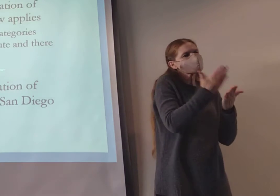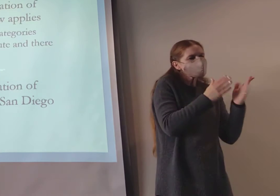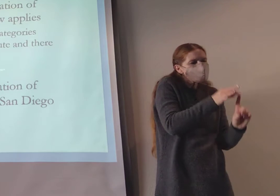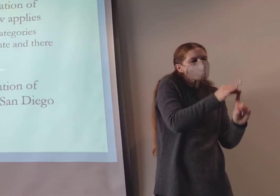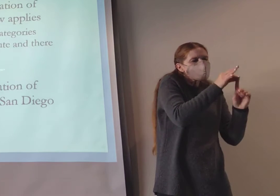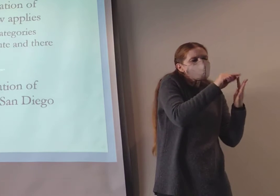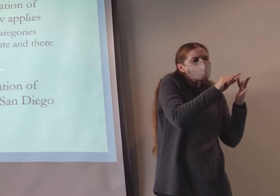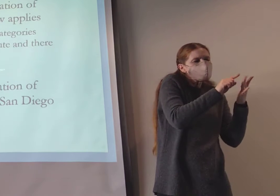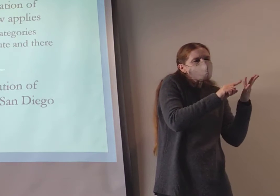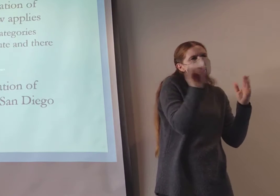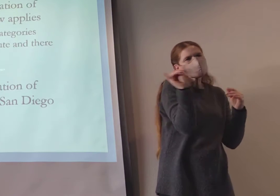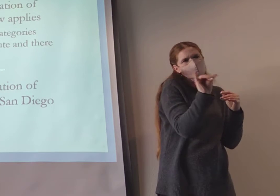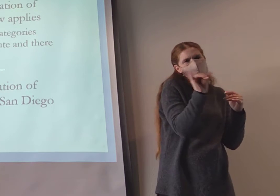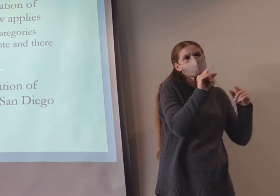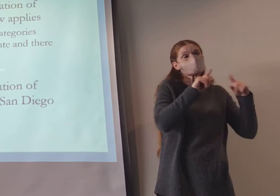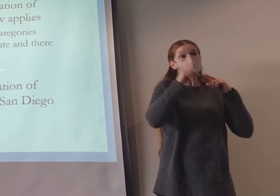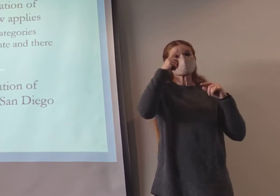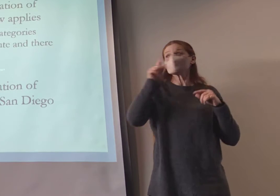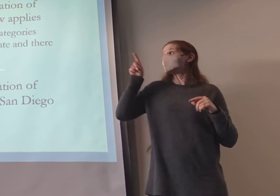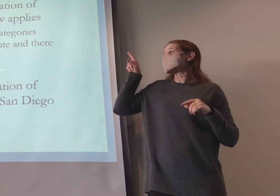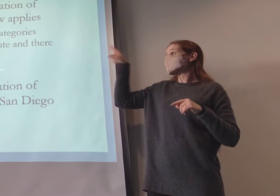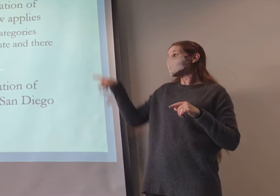This is the state law.